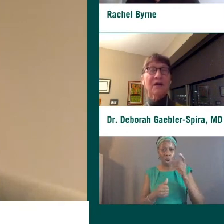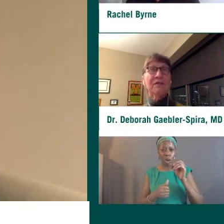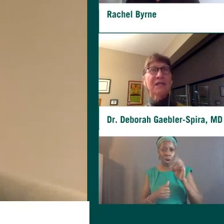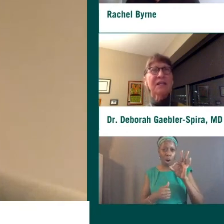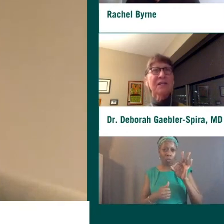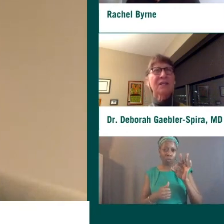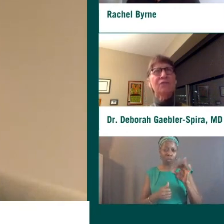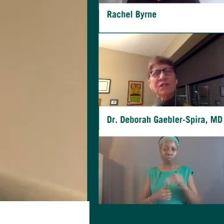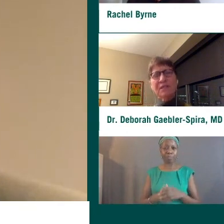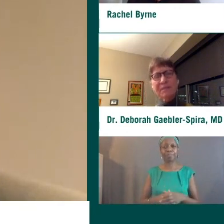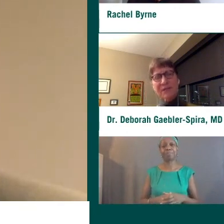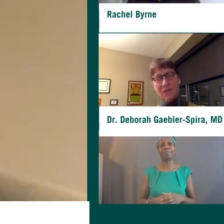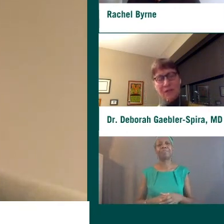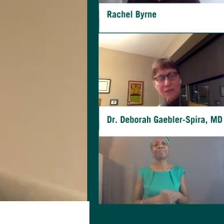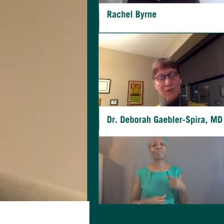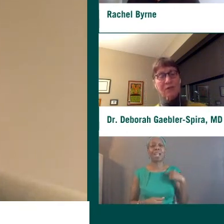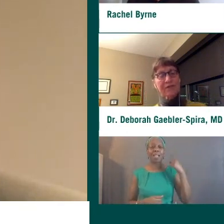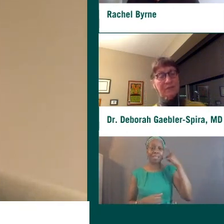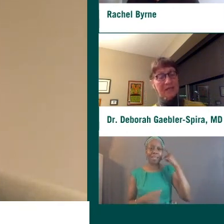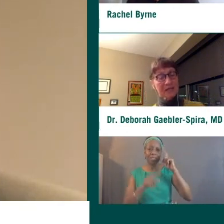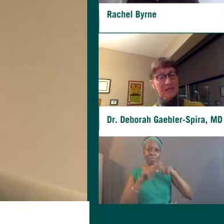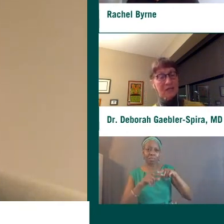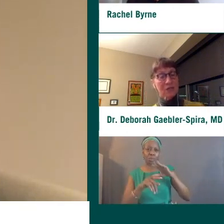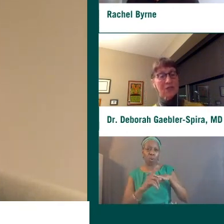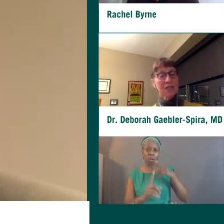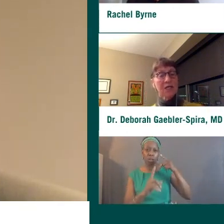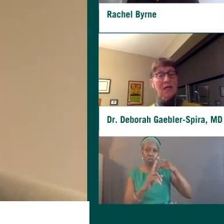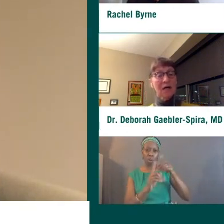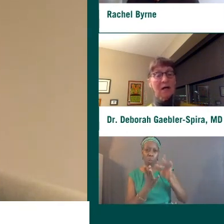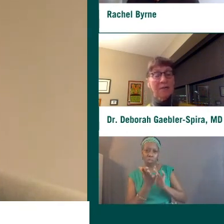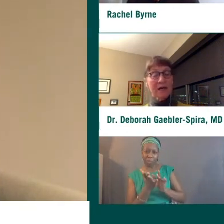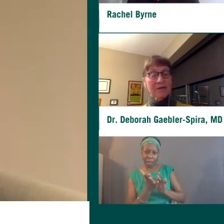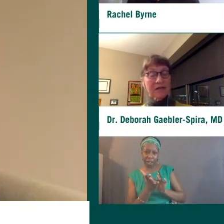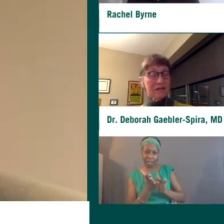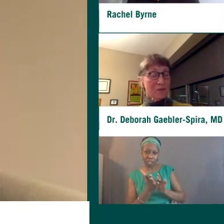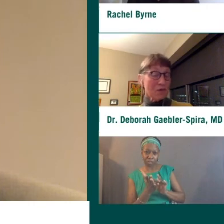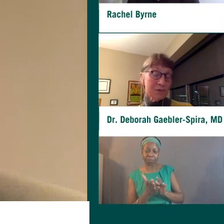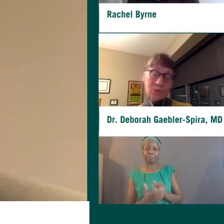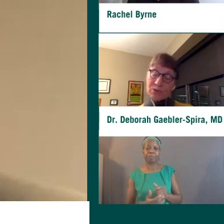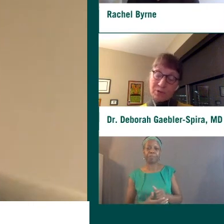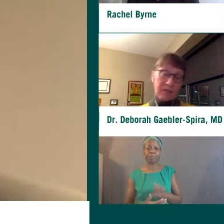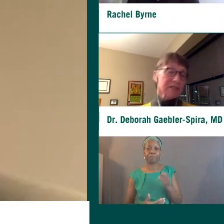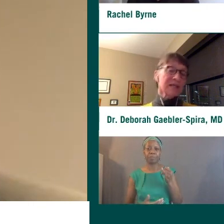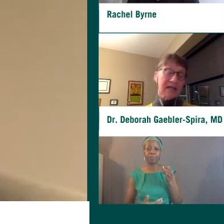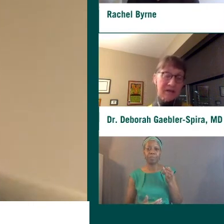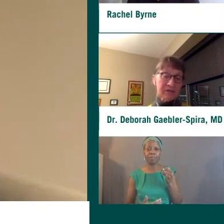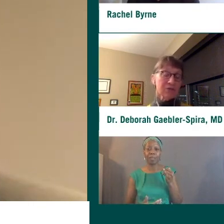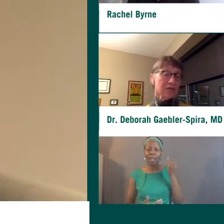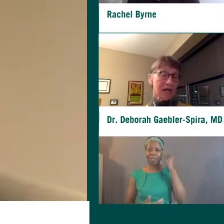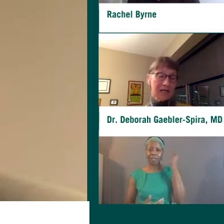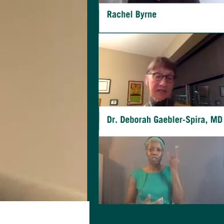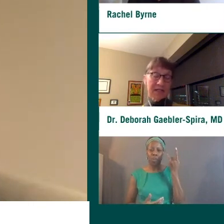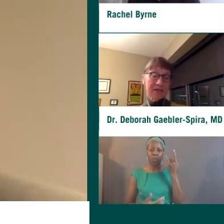I think it really depends on the goal of the medication. I think it's always worthwhile to have a drug holiday